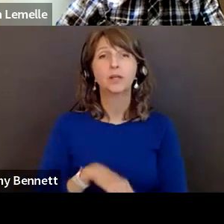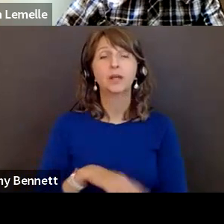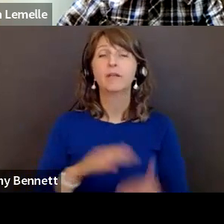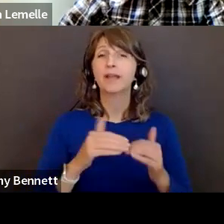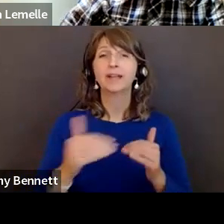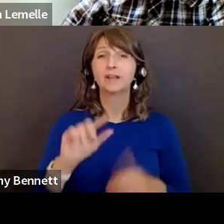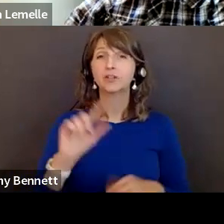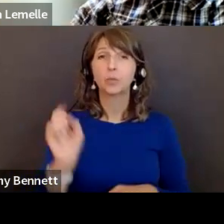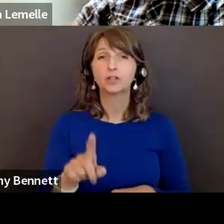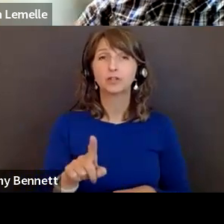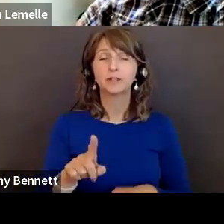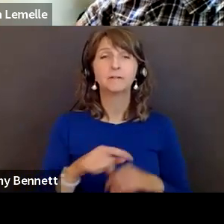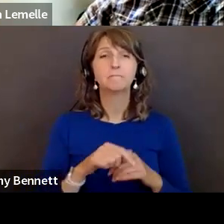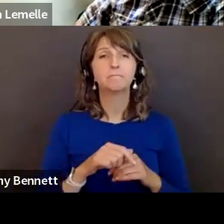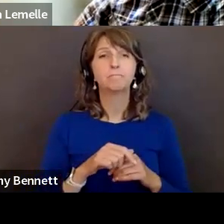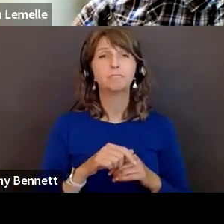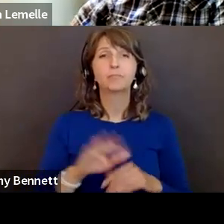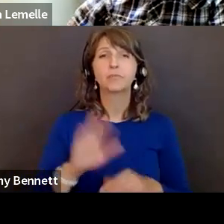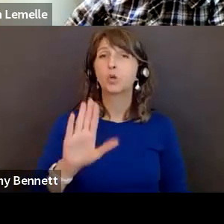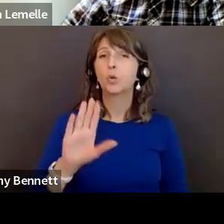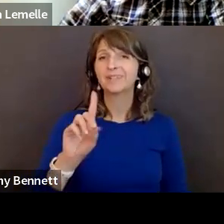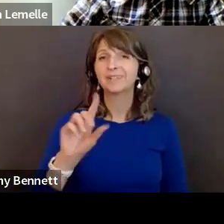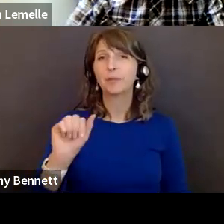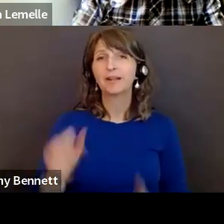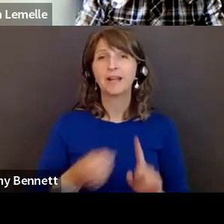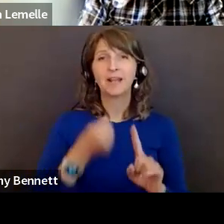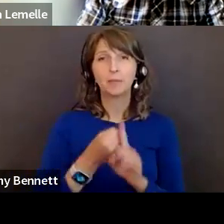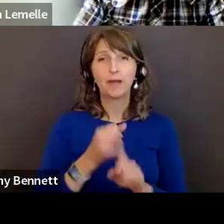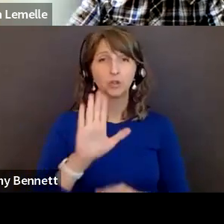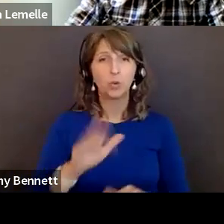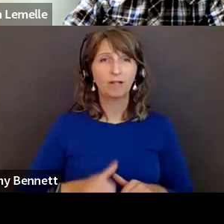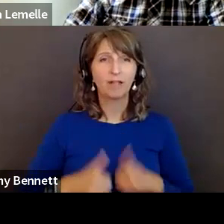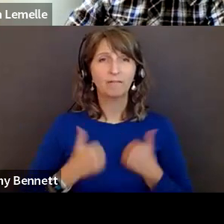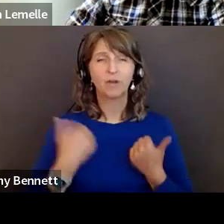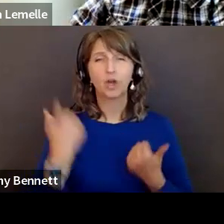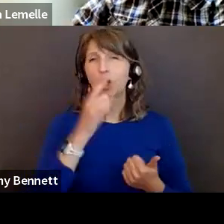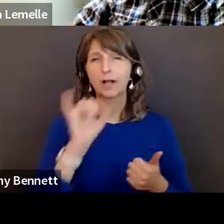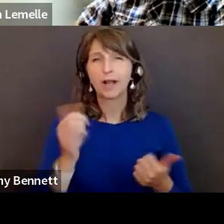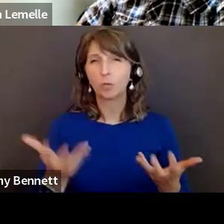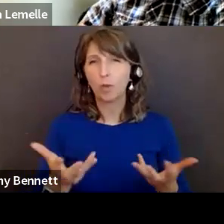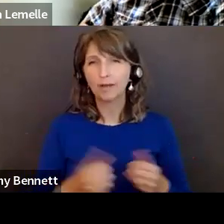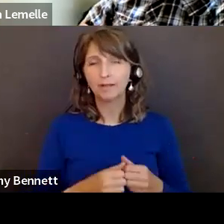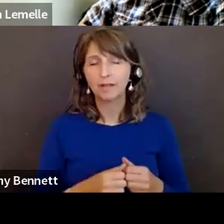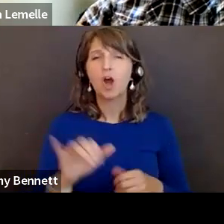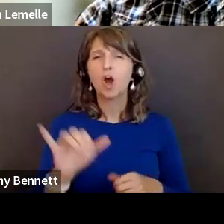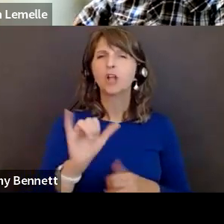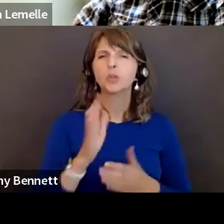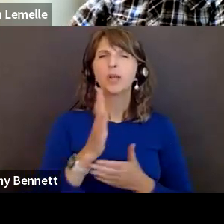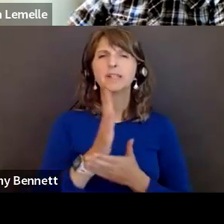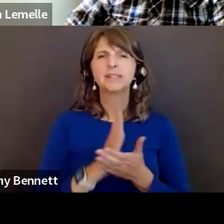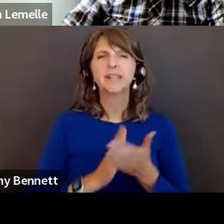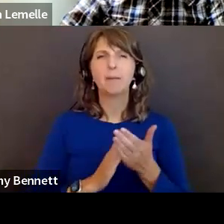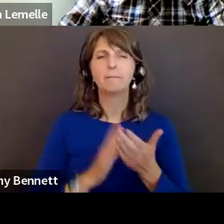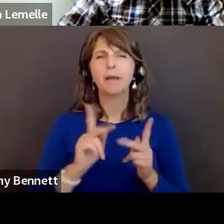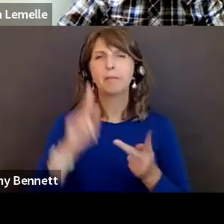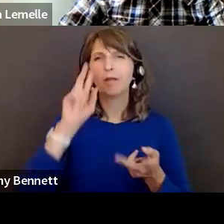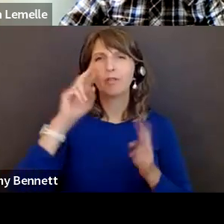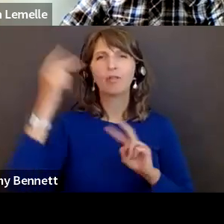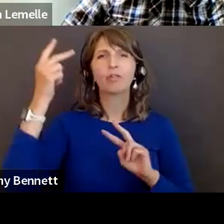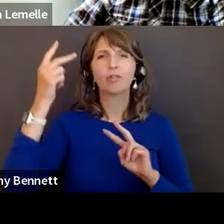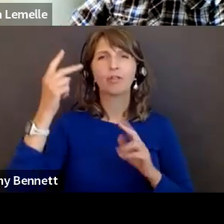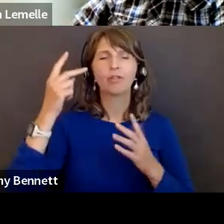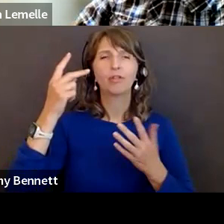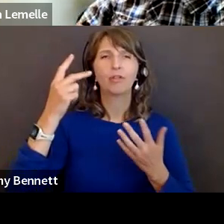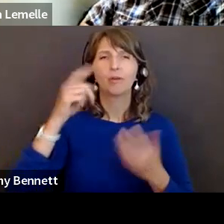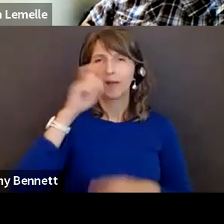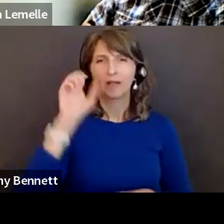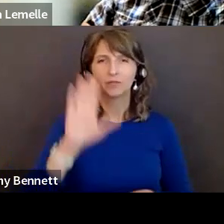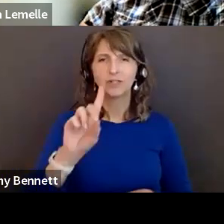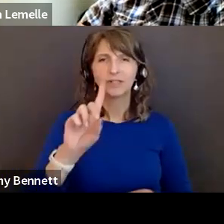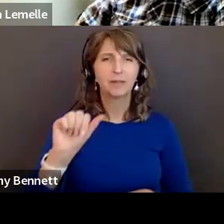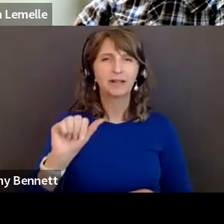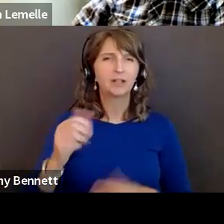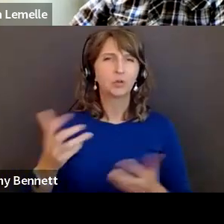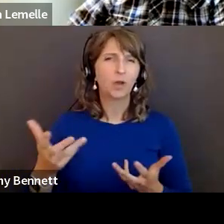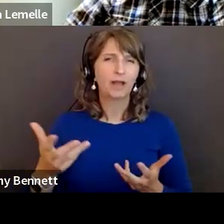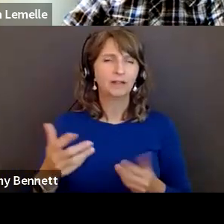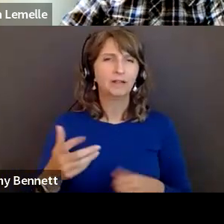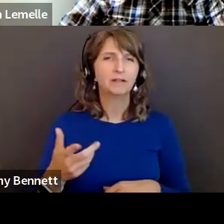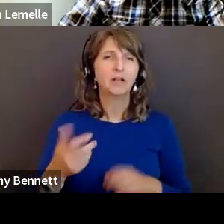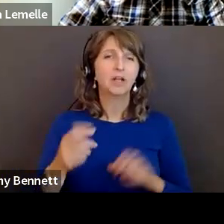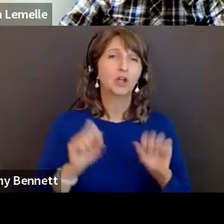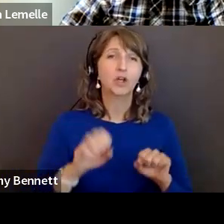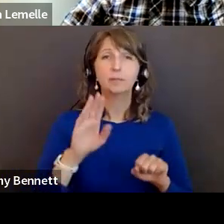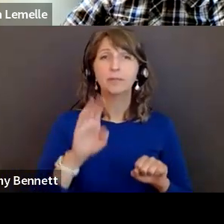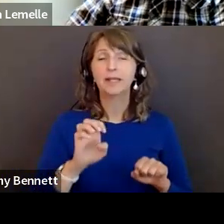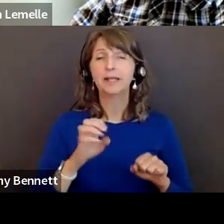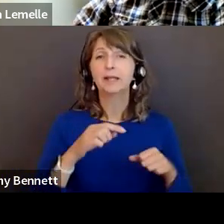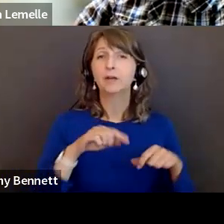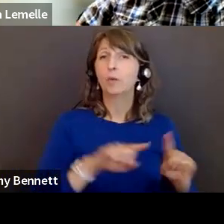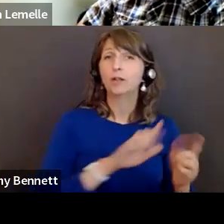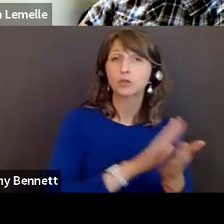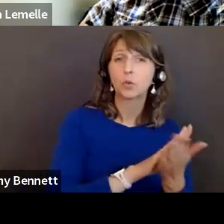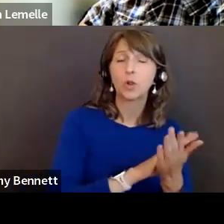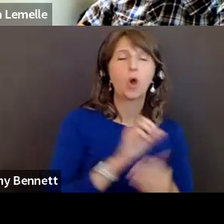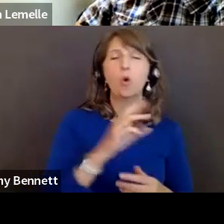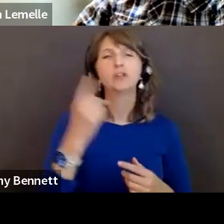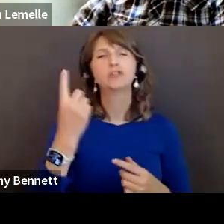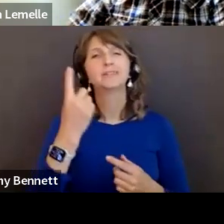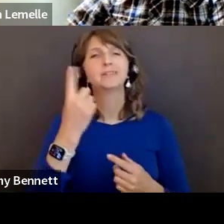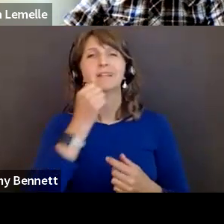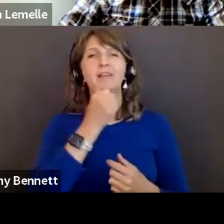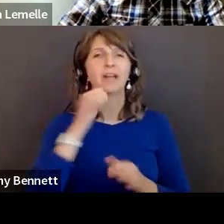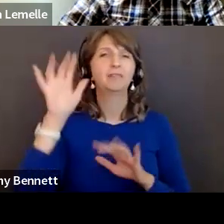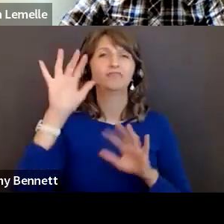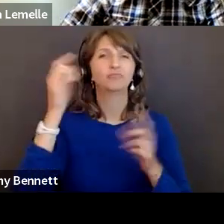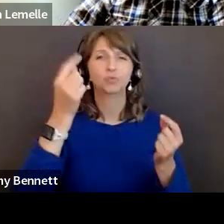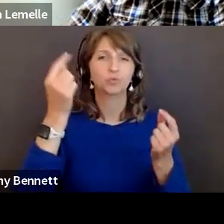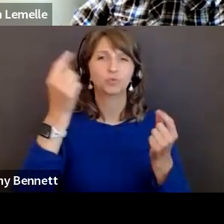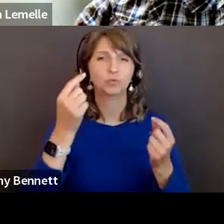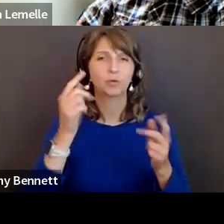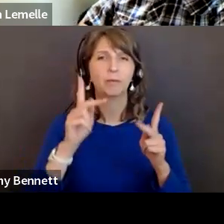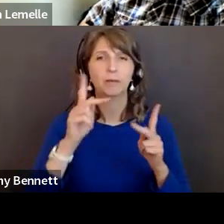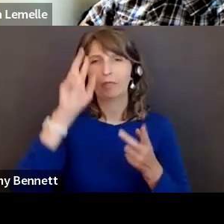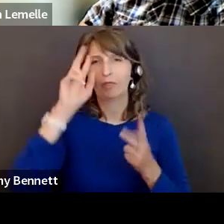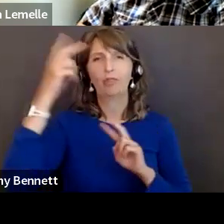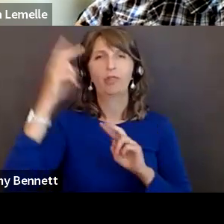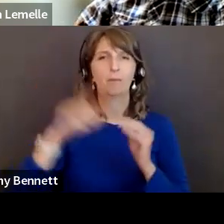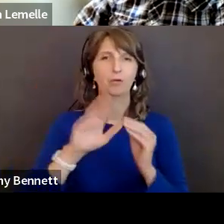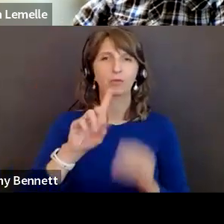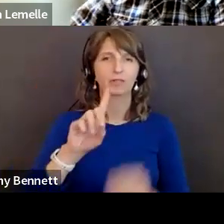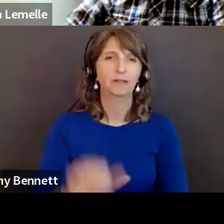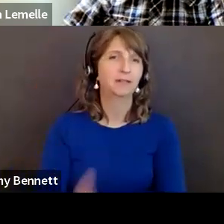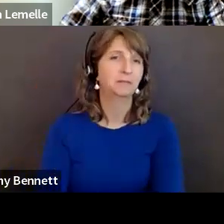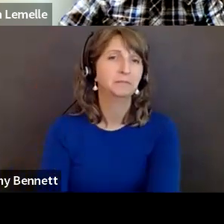How is your disability impact in your life and to that end? What are some misconceptions that you can, encountered because of your disability either, in education or in your daily life.